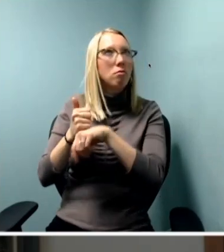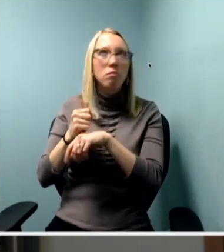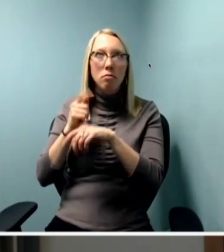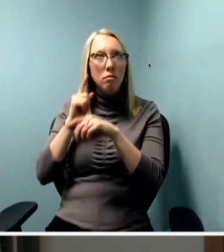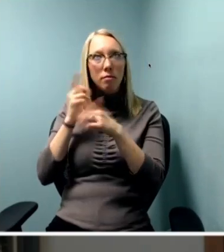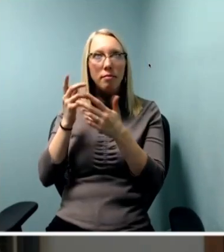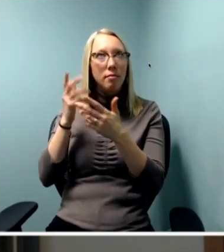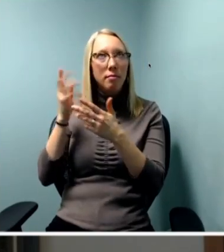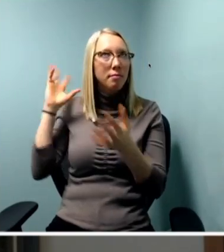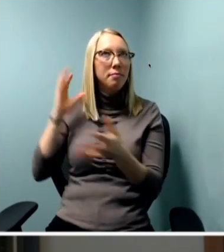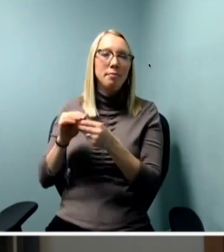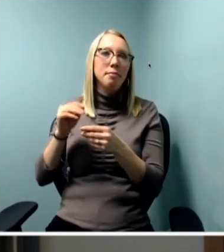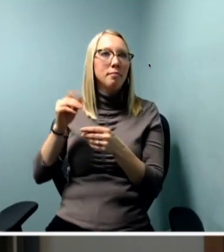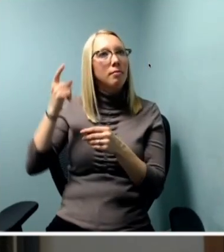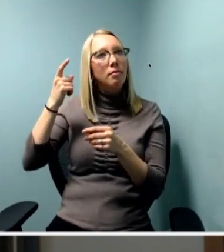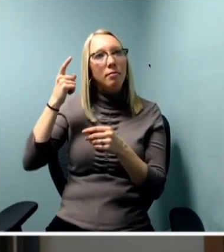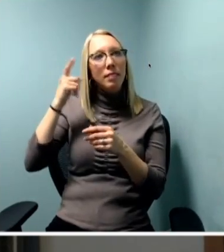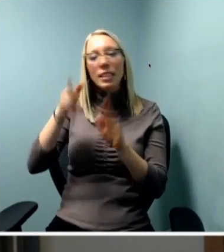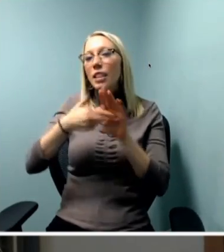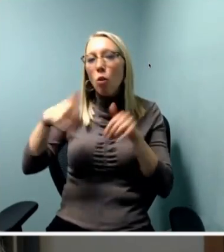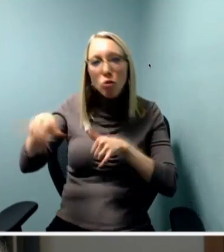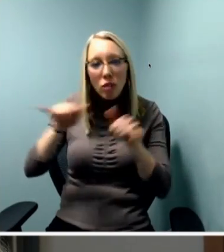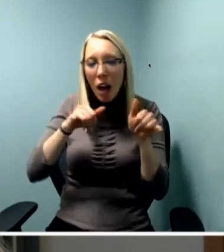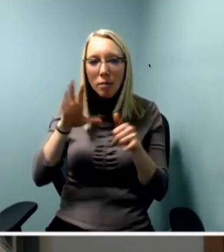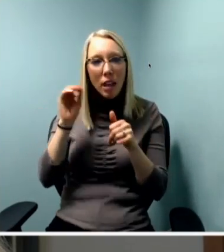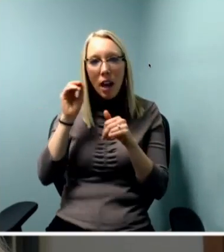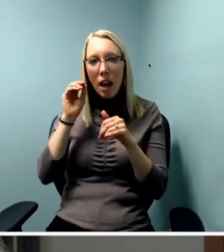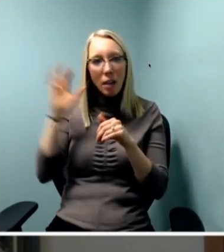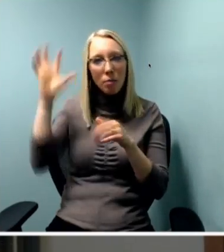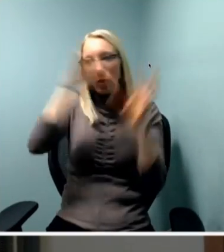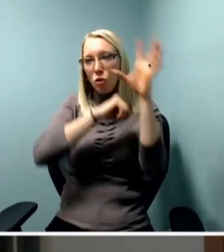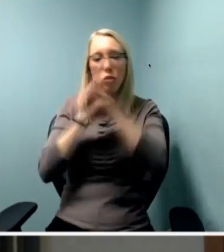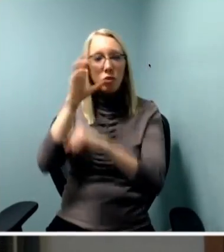I mean we have stereotypes about people of color